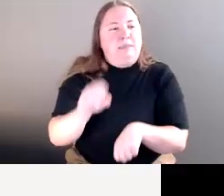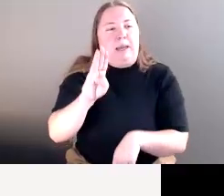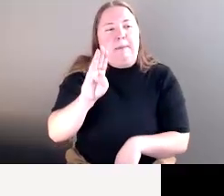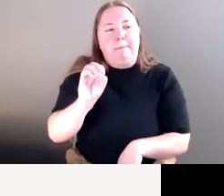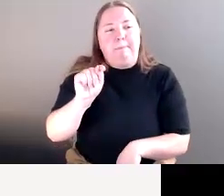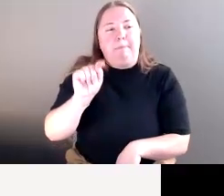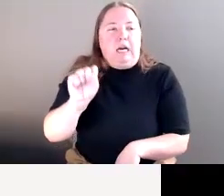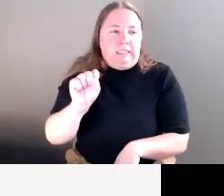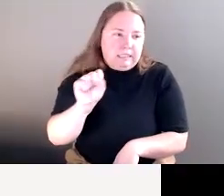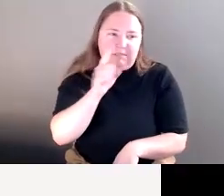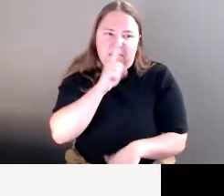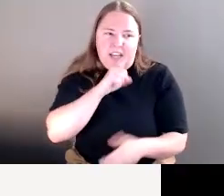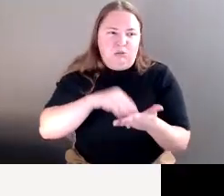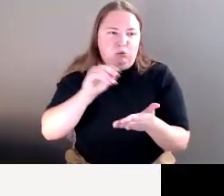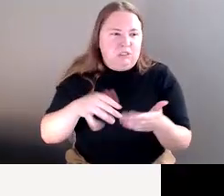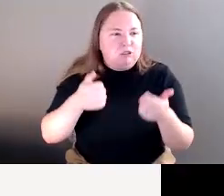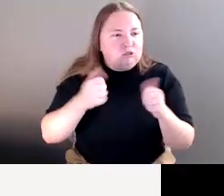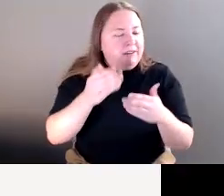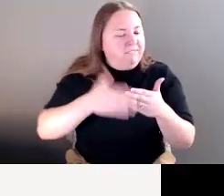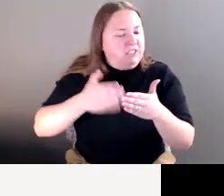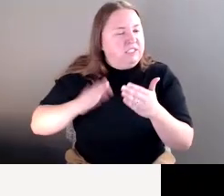complete the assignments for your course.